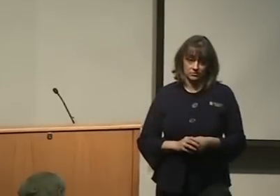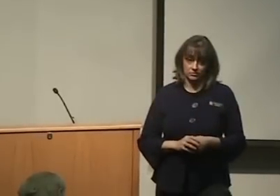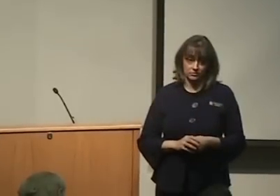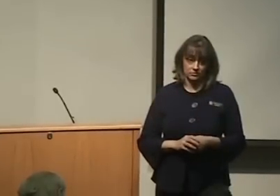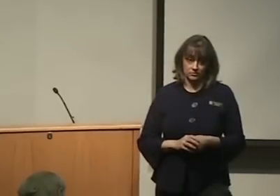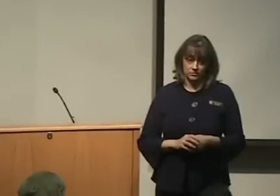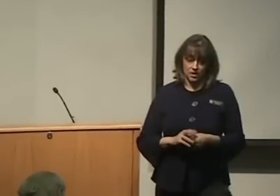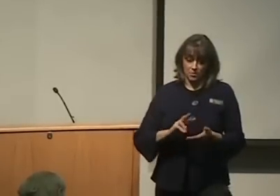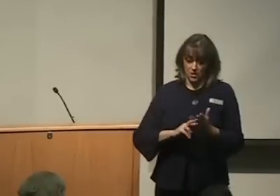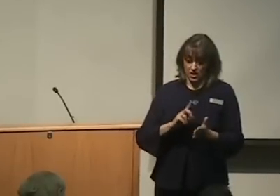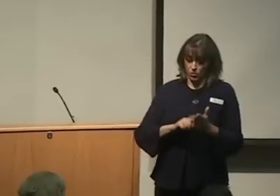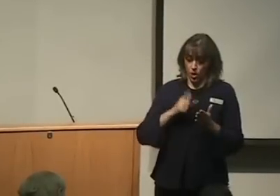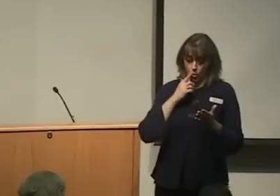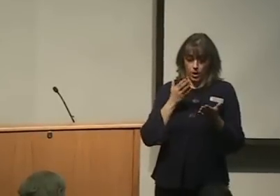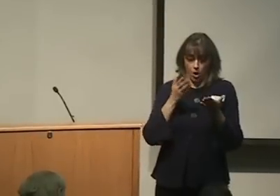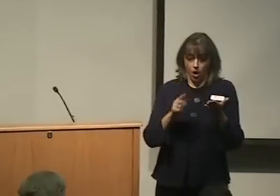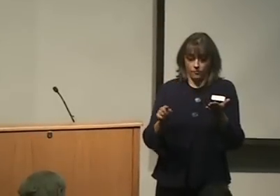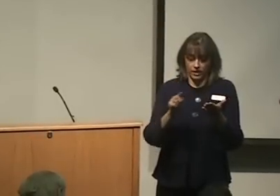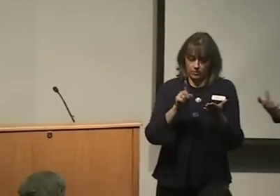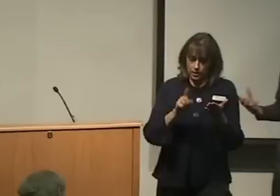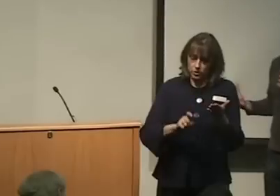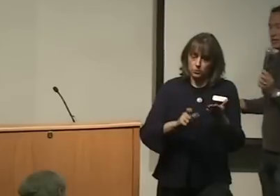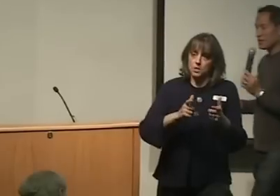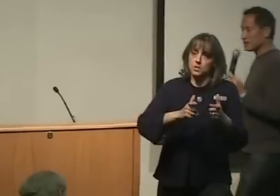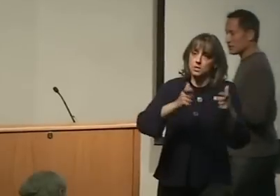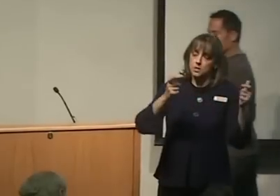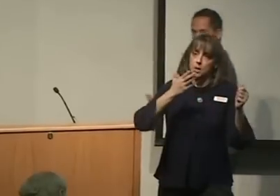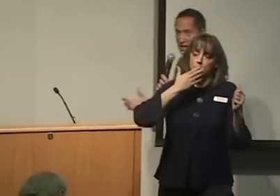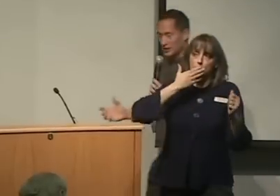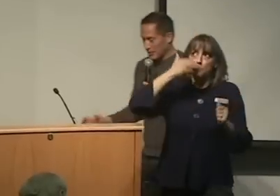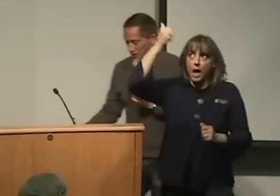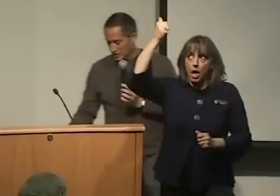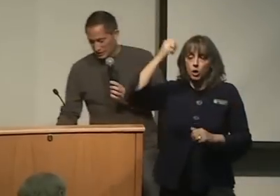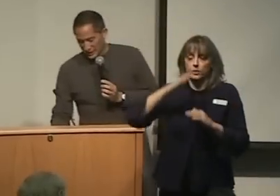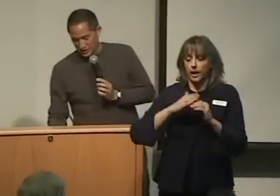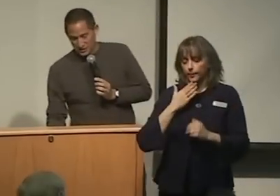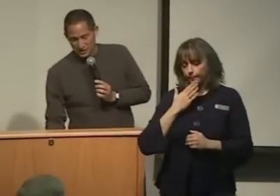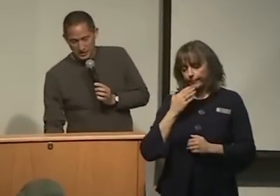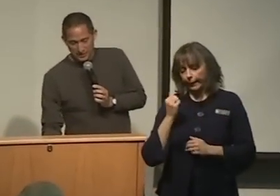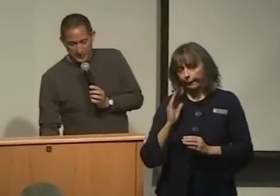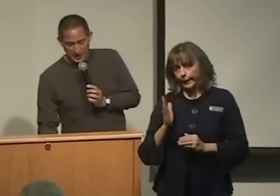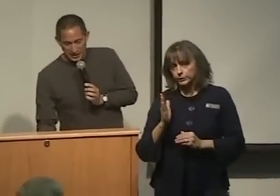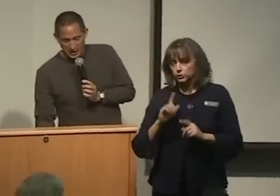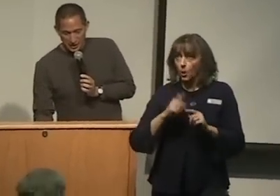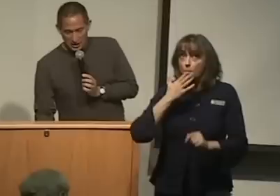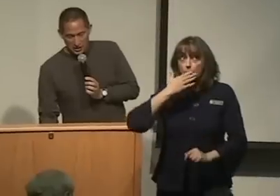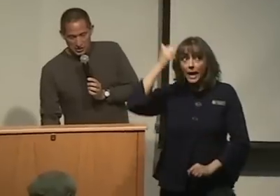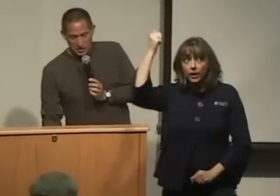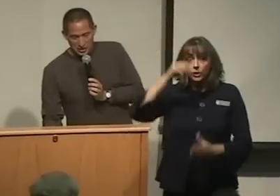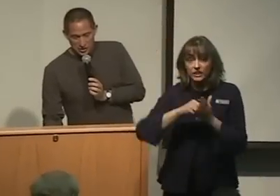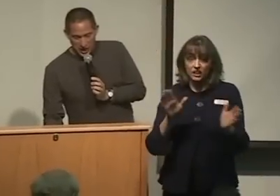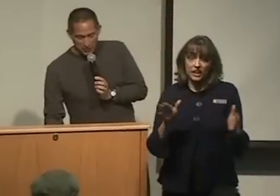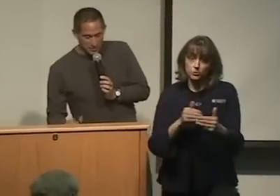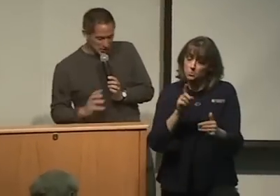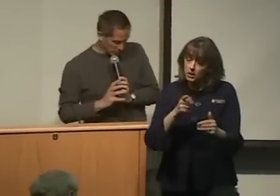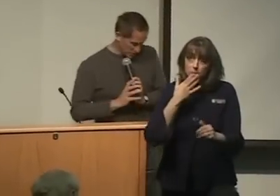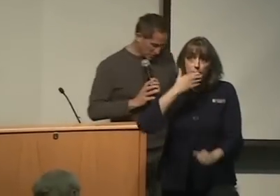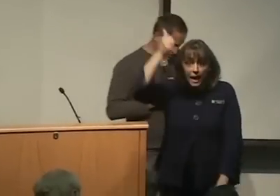in our classrooms than just slightly better lectures. So that will be what we do this afternoon.